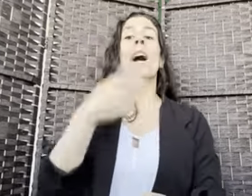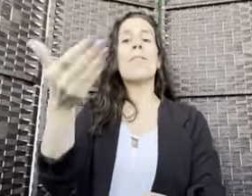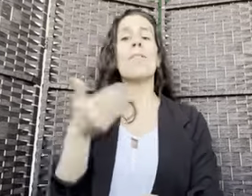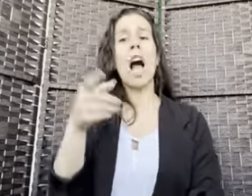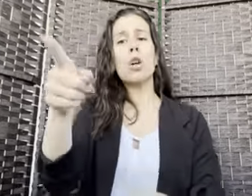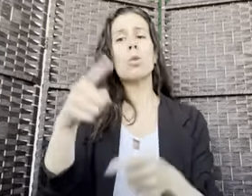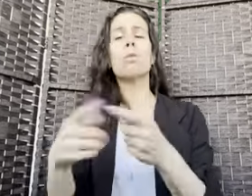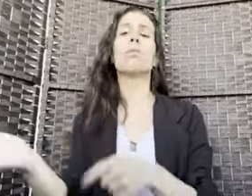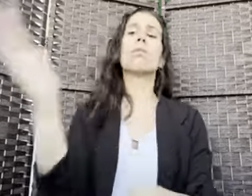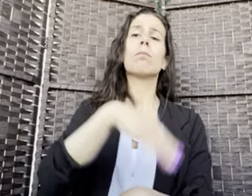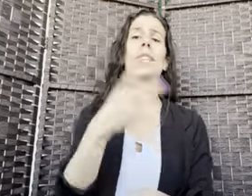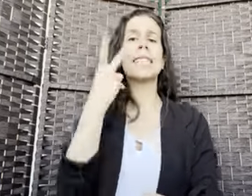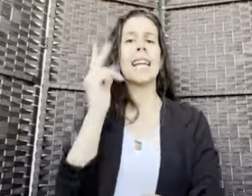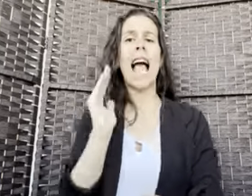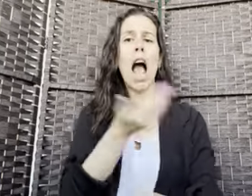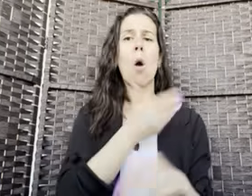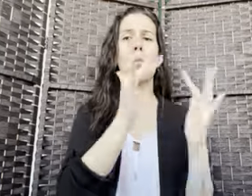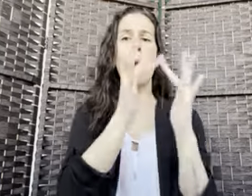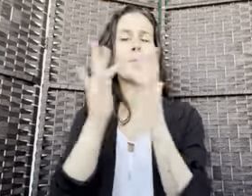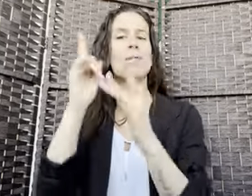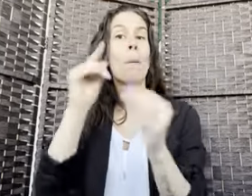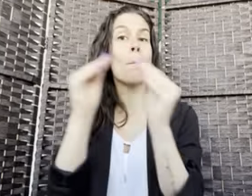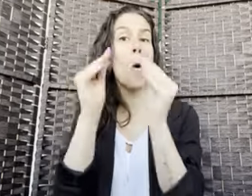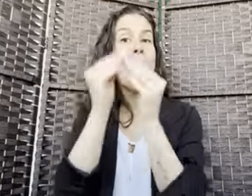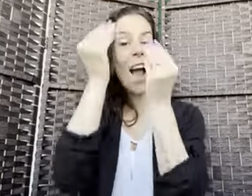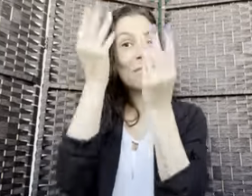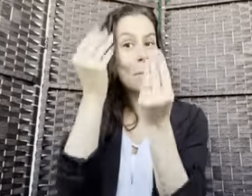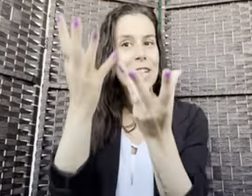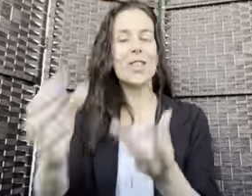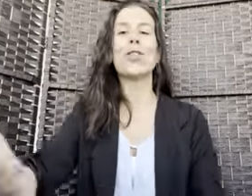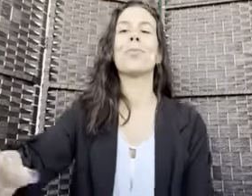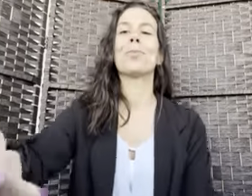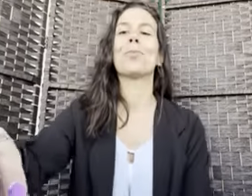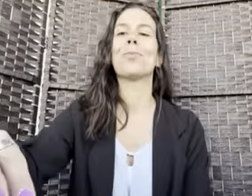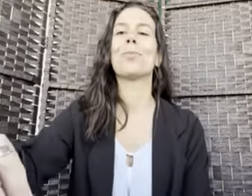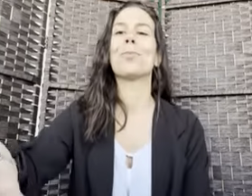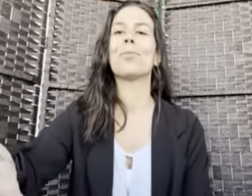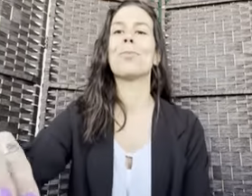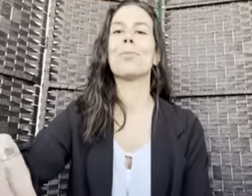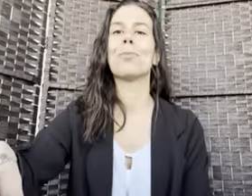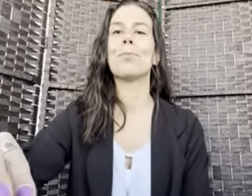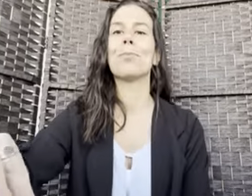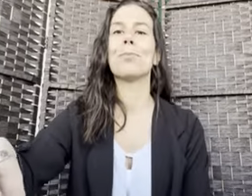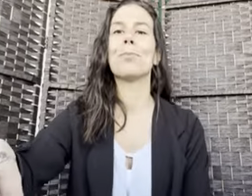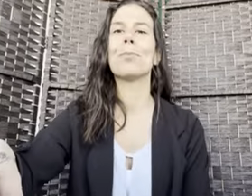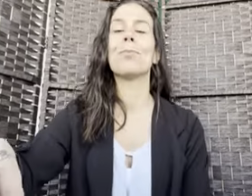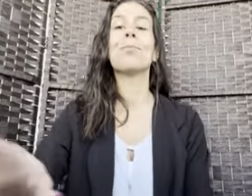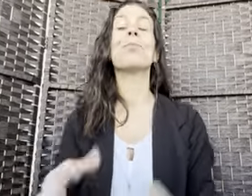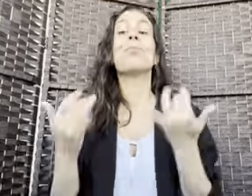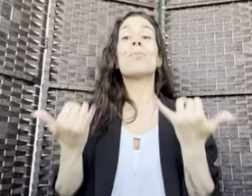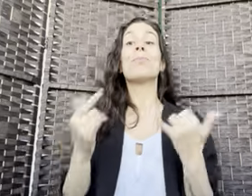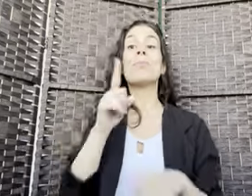We invite you to visit our website for more information. Our web address is in the comments.